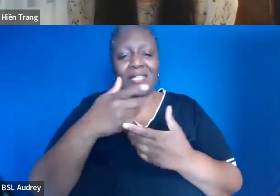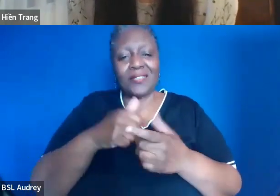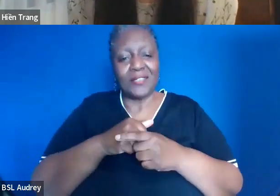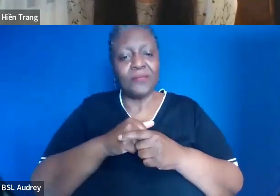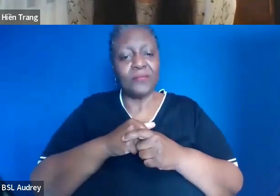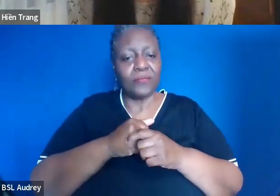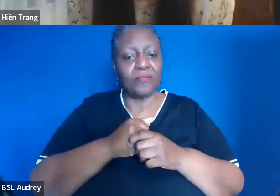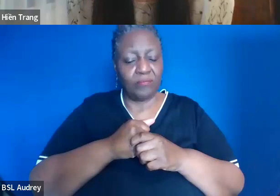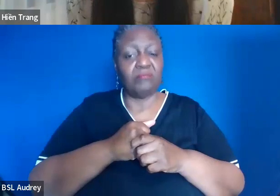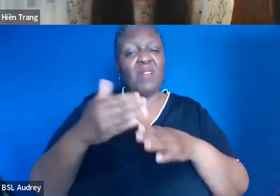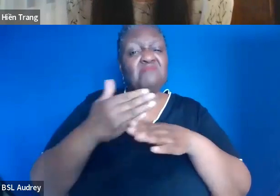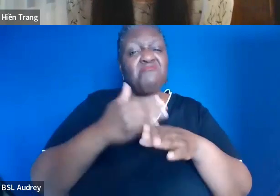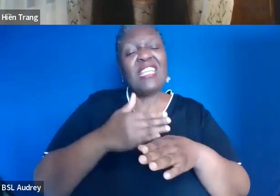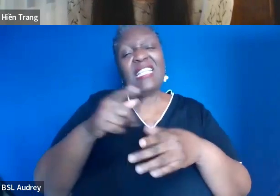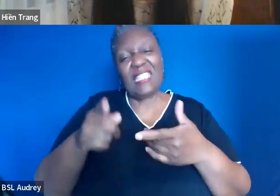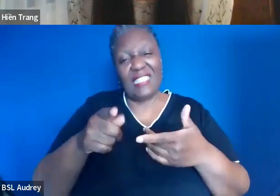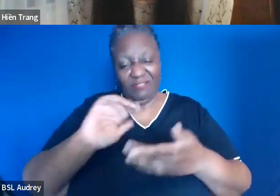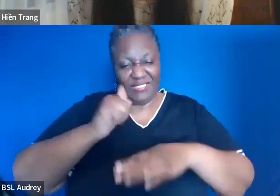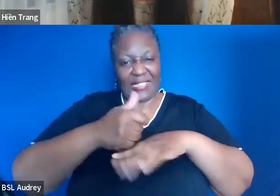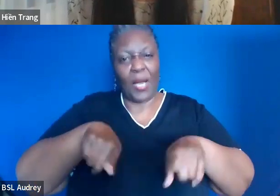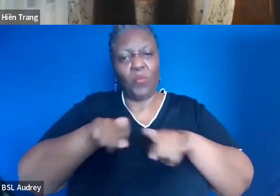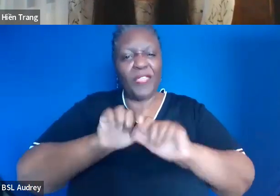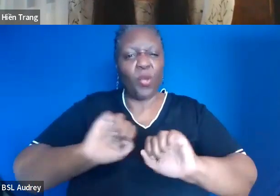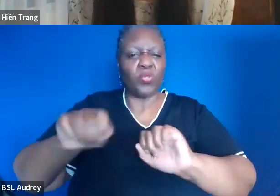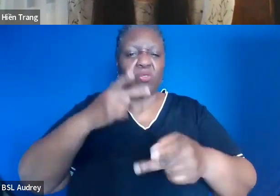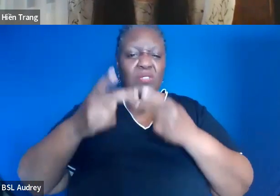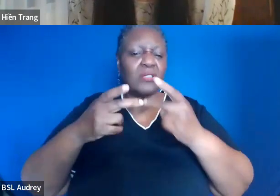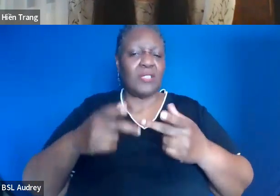um there were preset with all these songs and the they could broadcast into a screen and